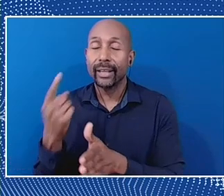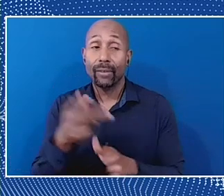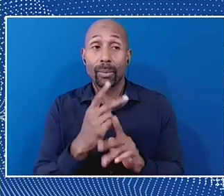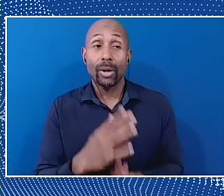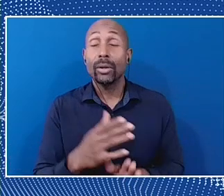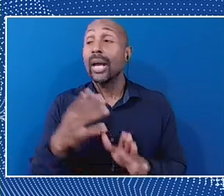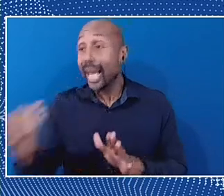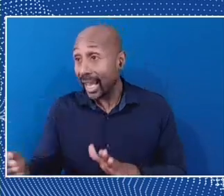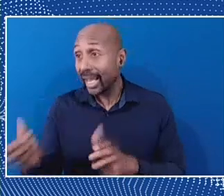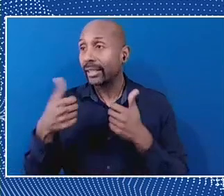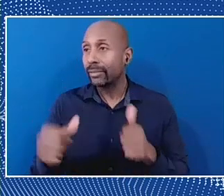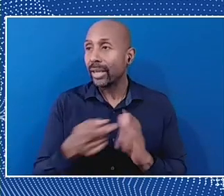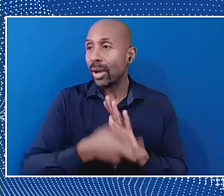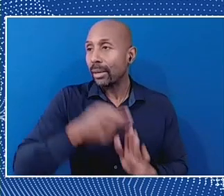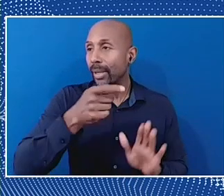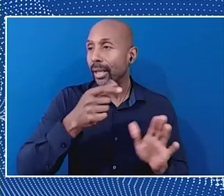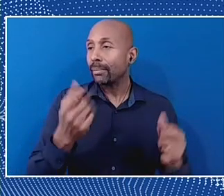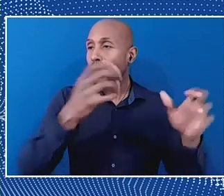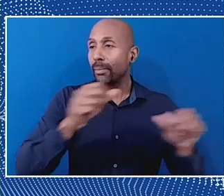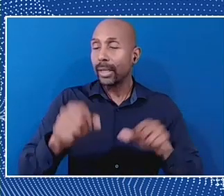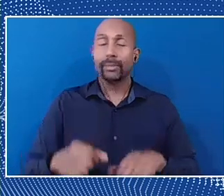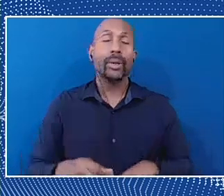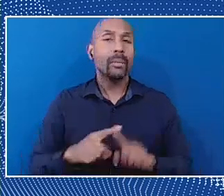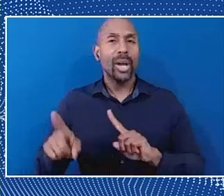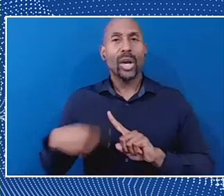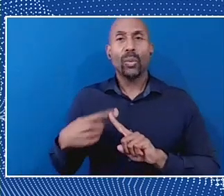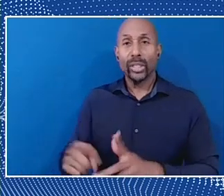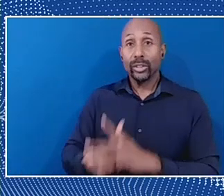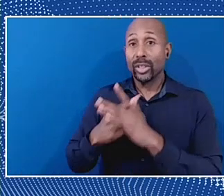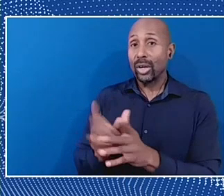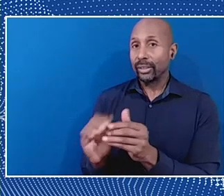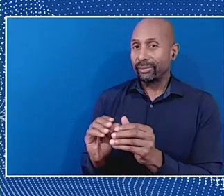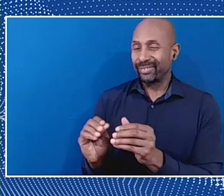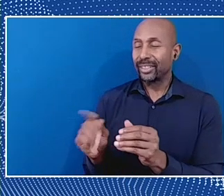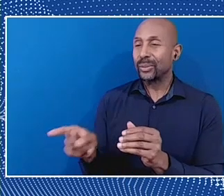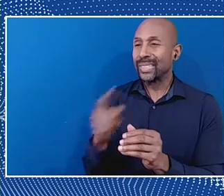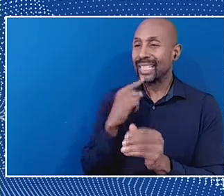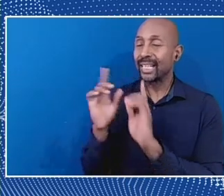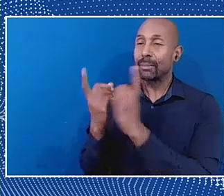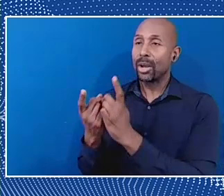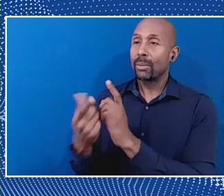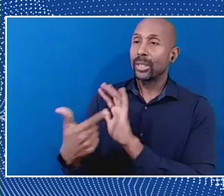the Department is indicating that one of the areas where it will do automatic